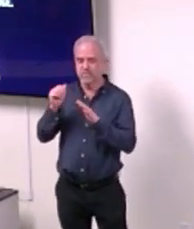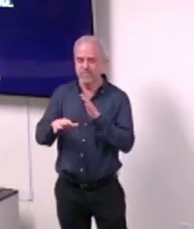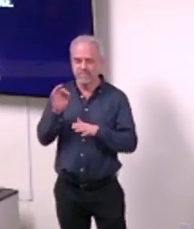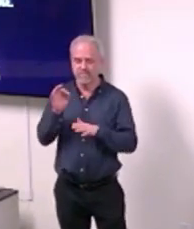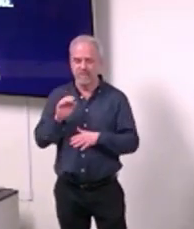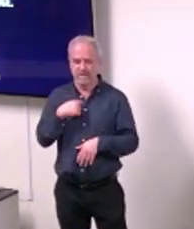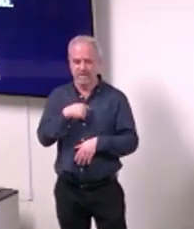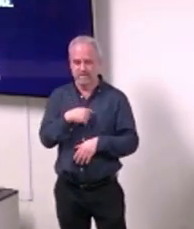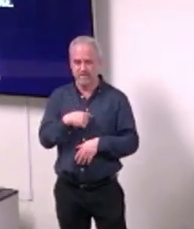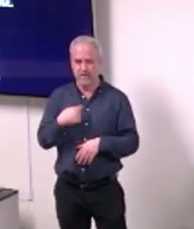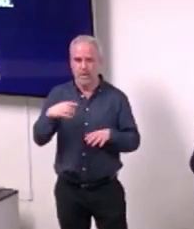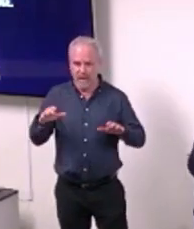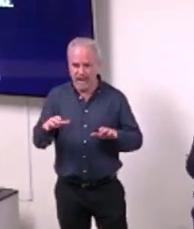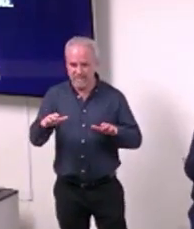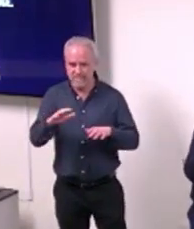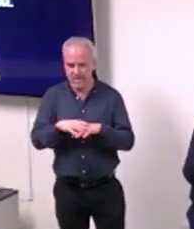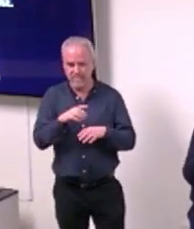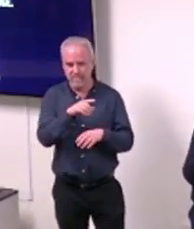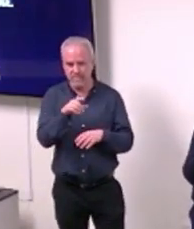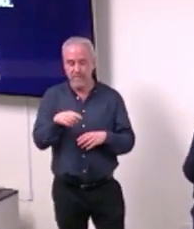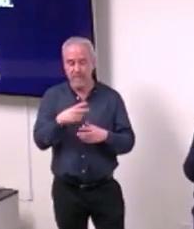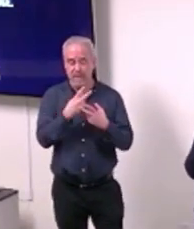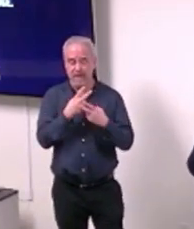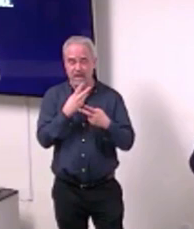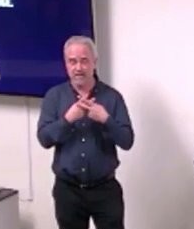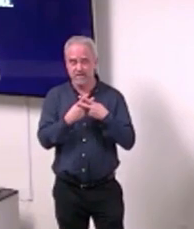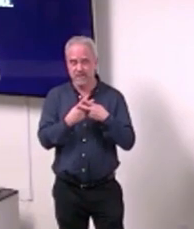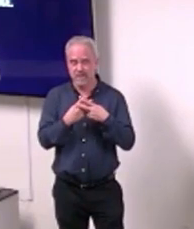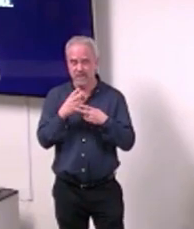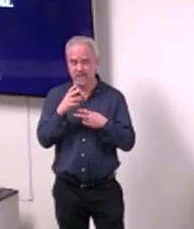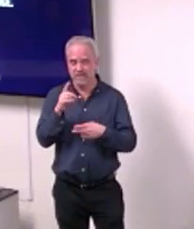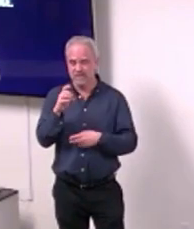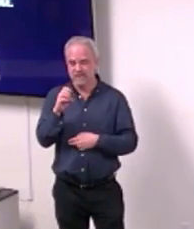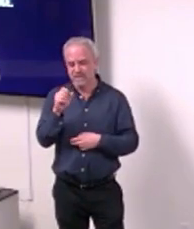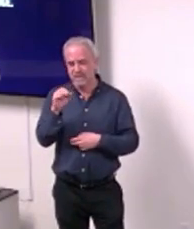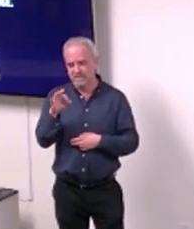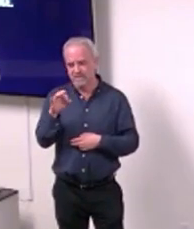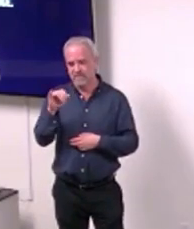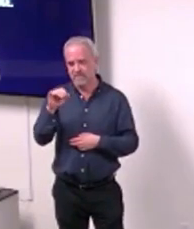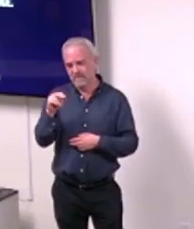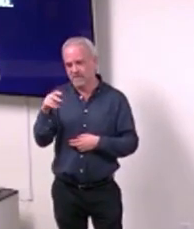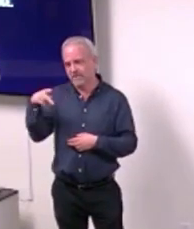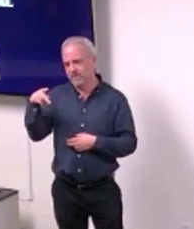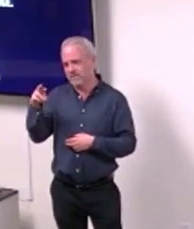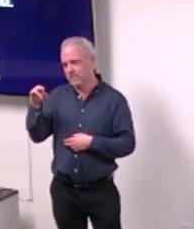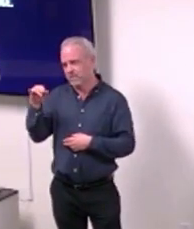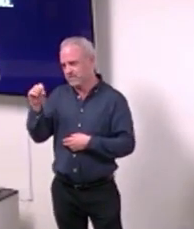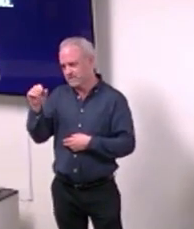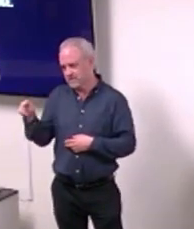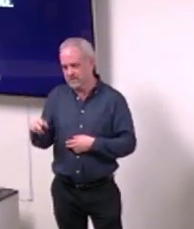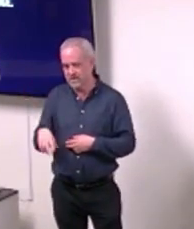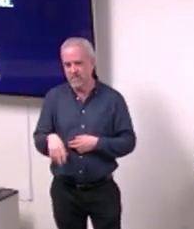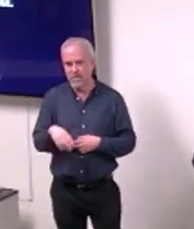And the hashtag we use is #deafinprison. We also use #disabilityincarcerated.